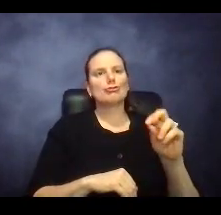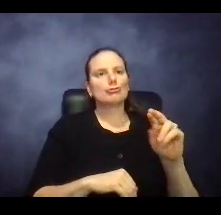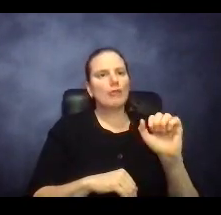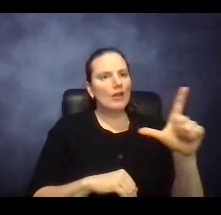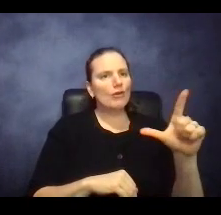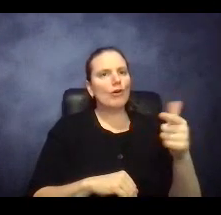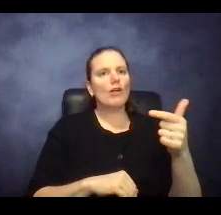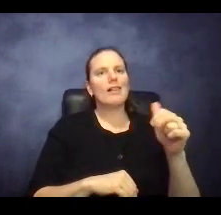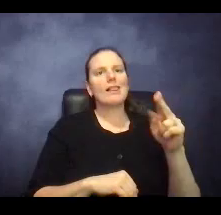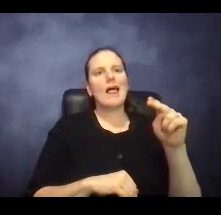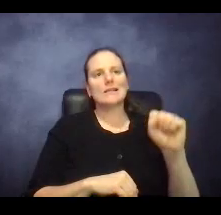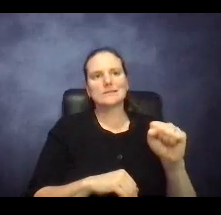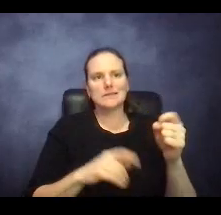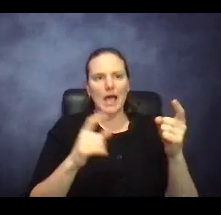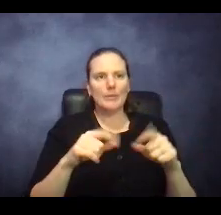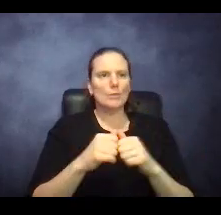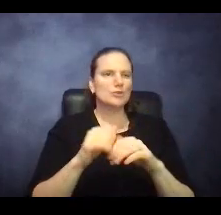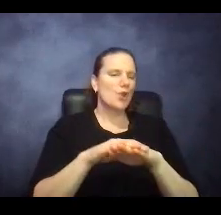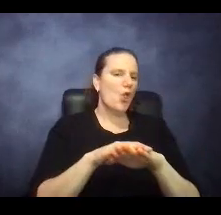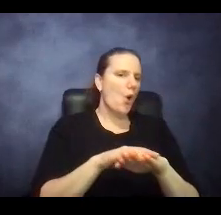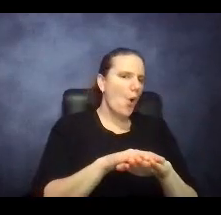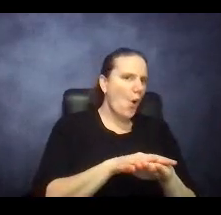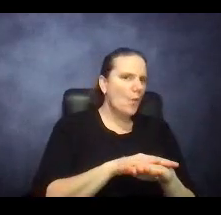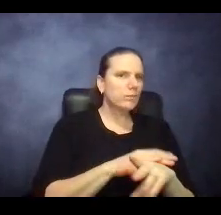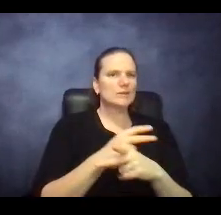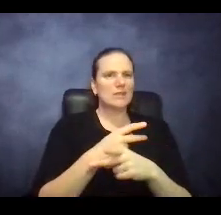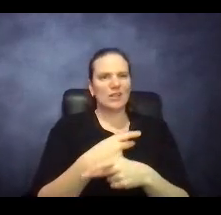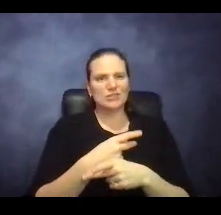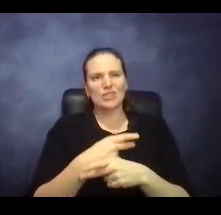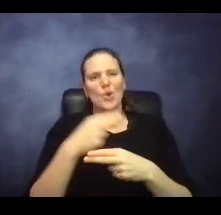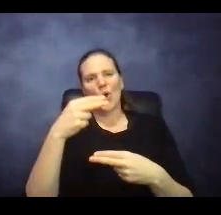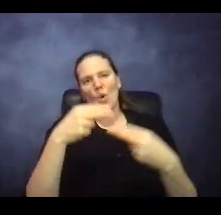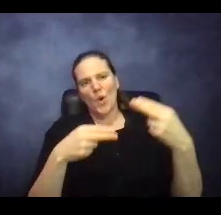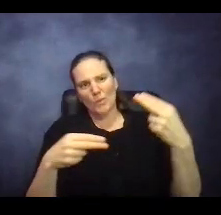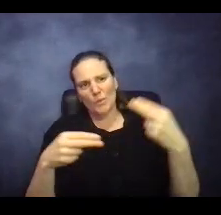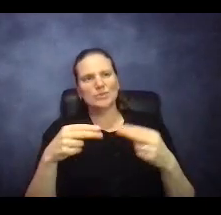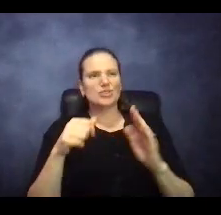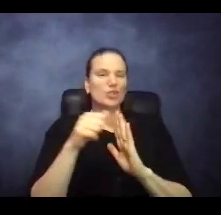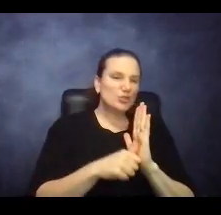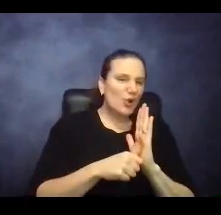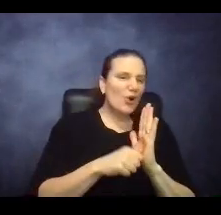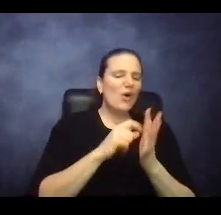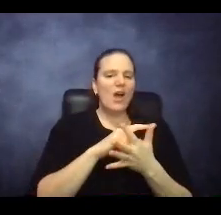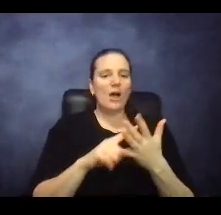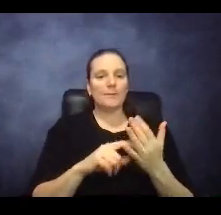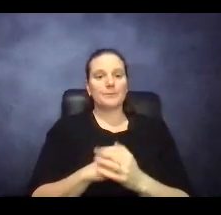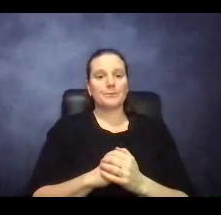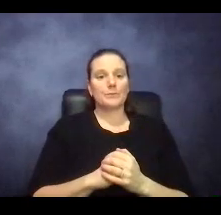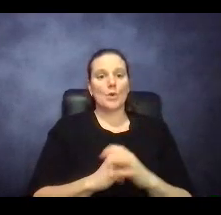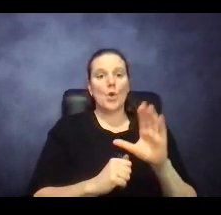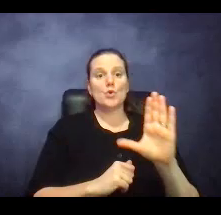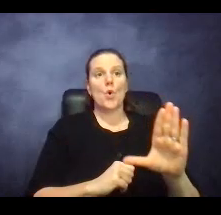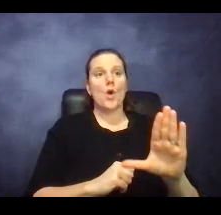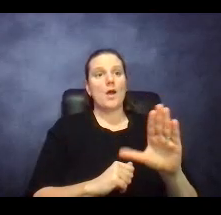That can happen when the ovaries just stop producing these hormones. But the, the problem is your adrenal glands regulate your stress response.